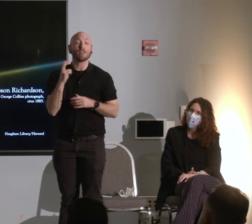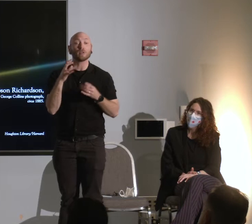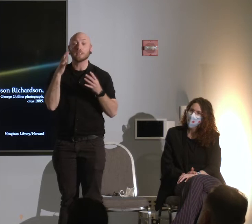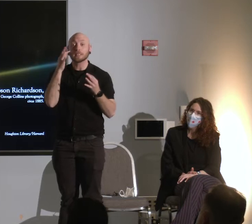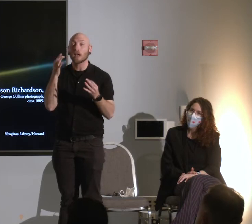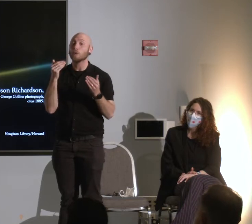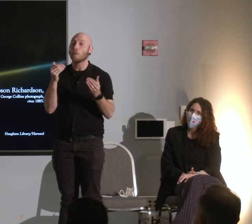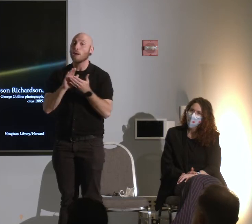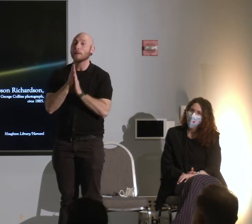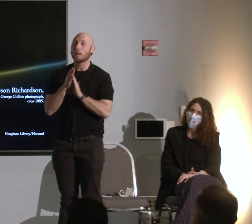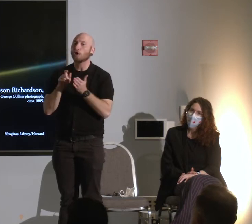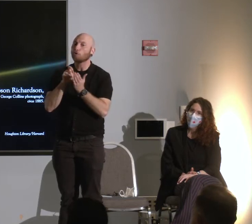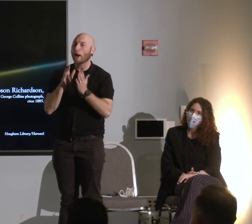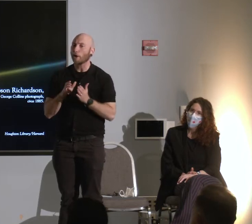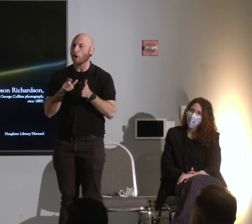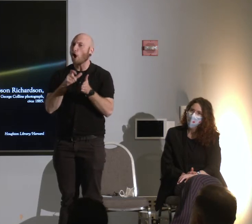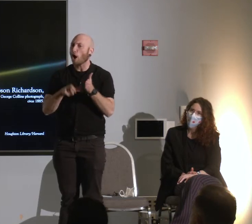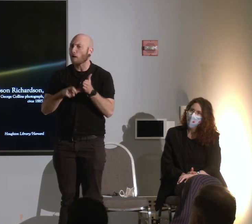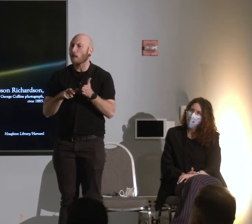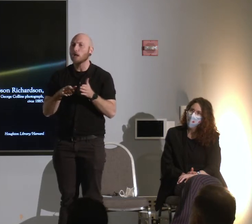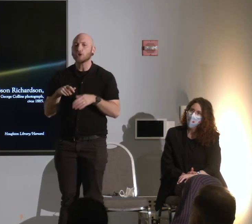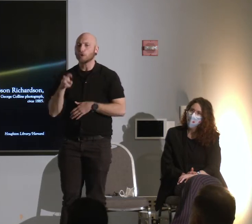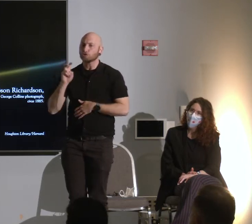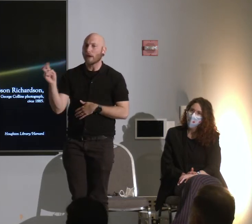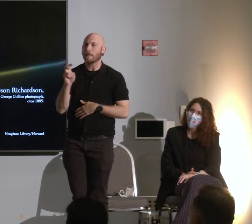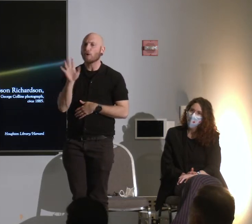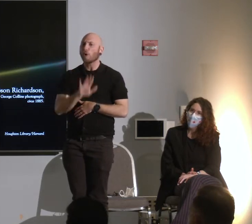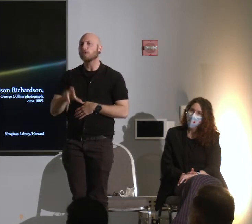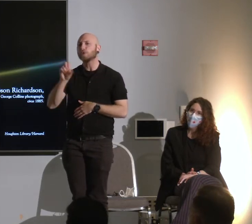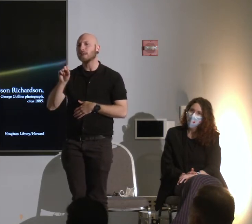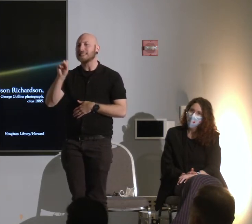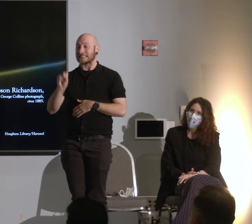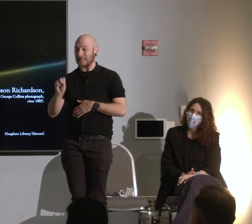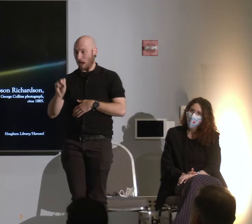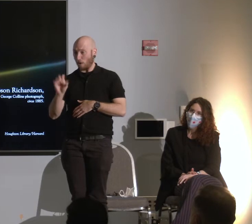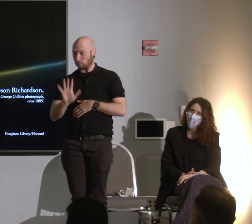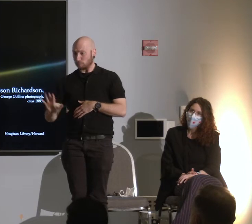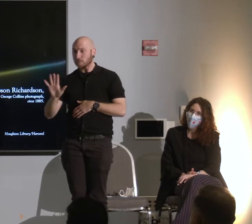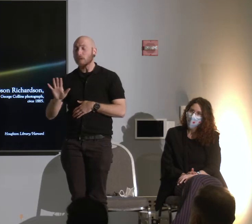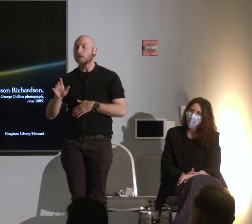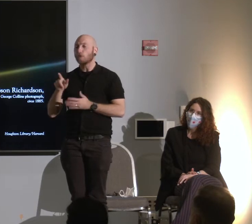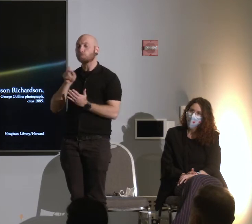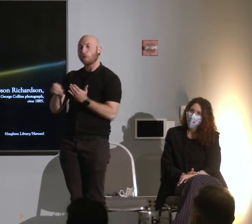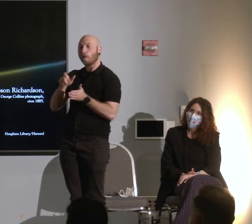I was running the farm with one hand. He was traveling through the American South. He was reporting back on what life